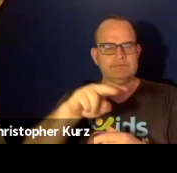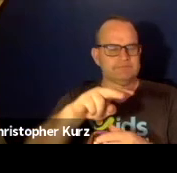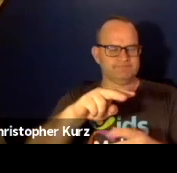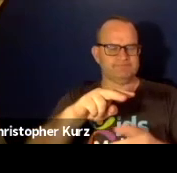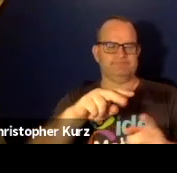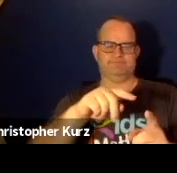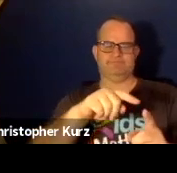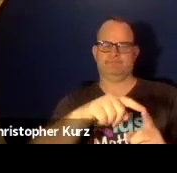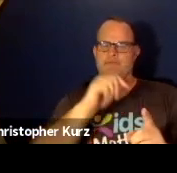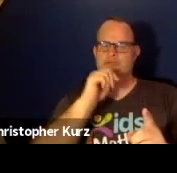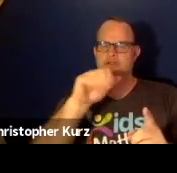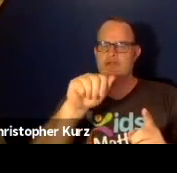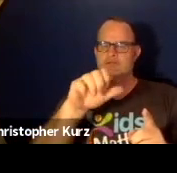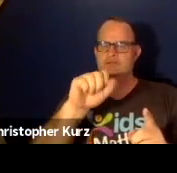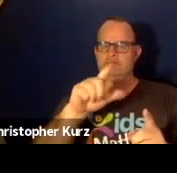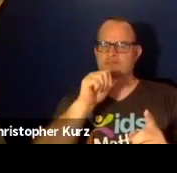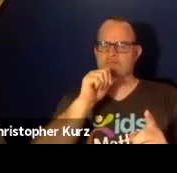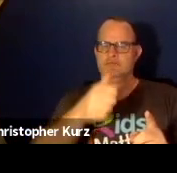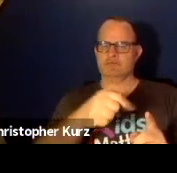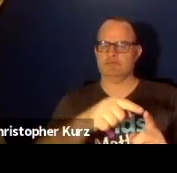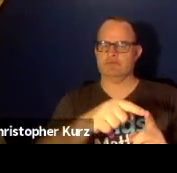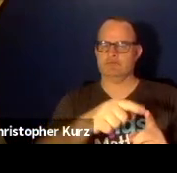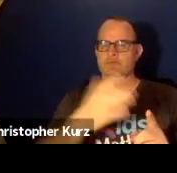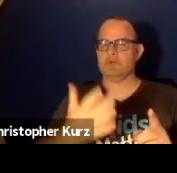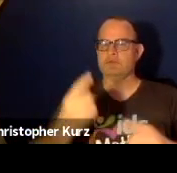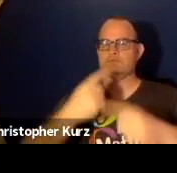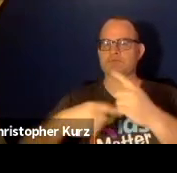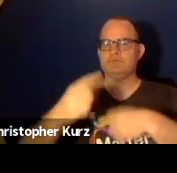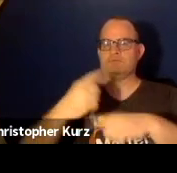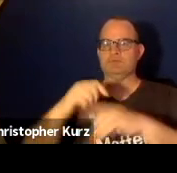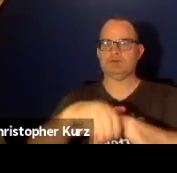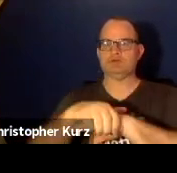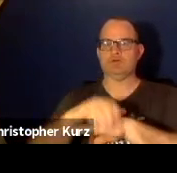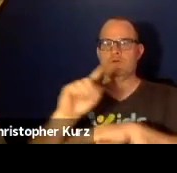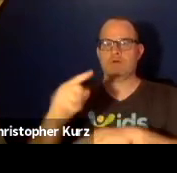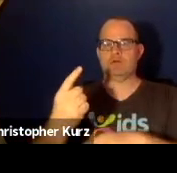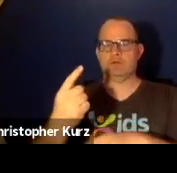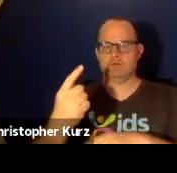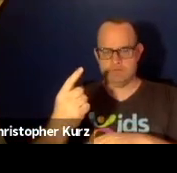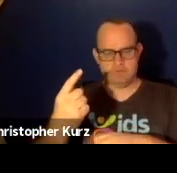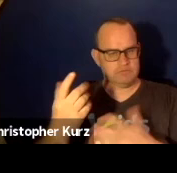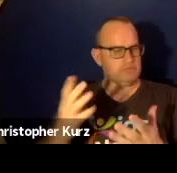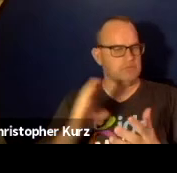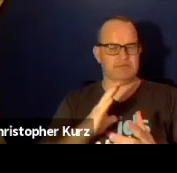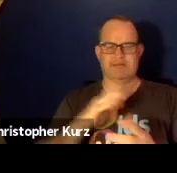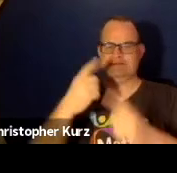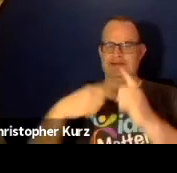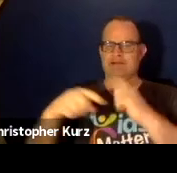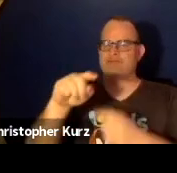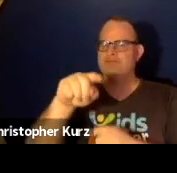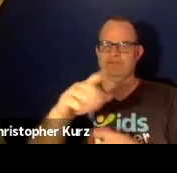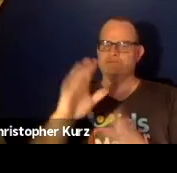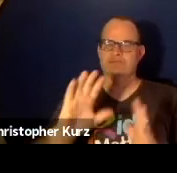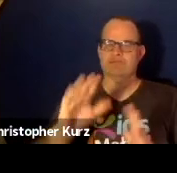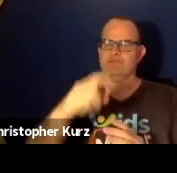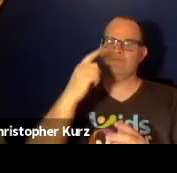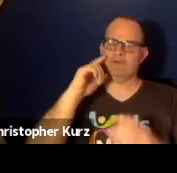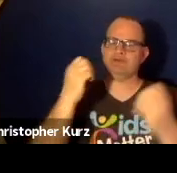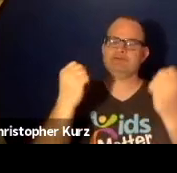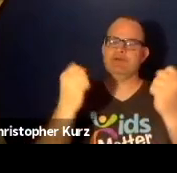and it's really up to the community to monitor the contributions and make sure that they are in appropriate language,